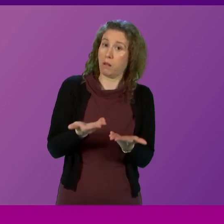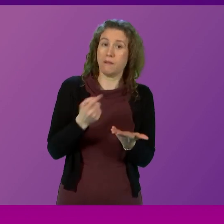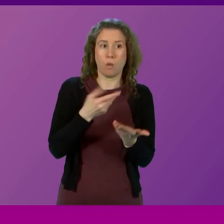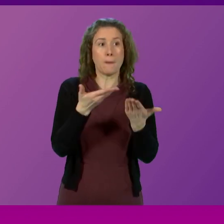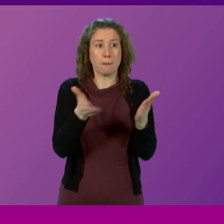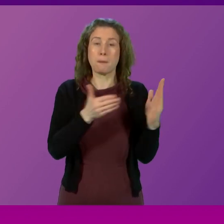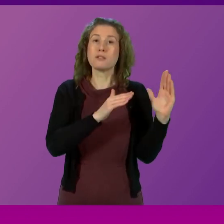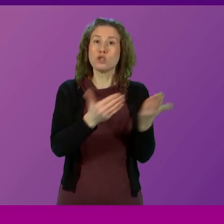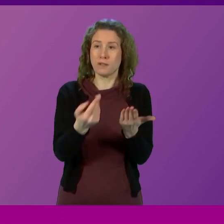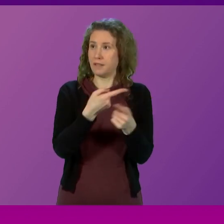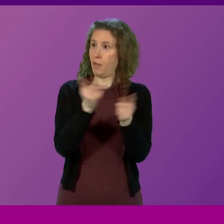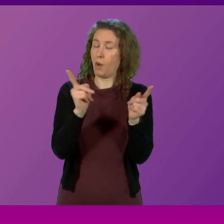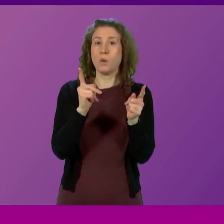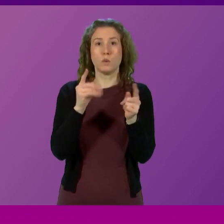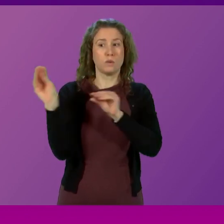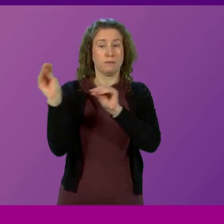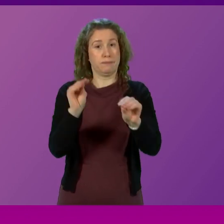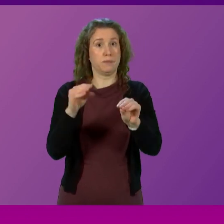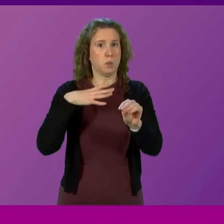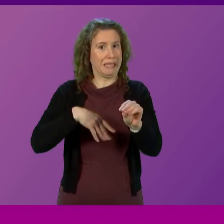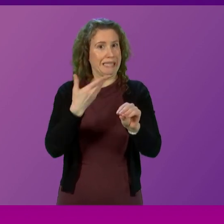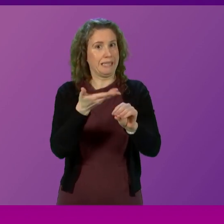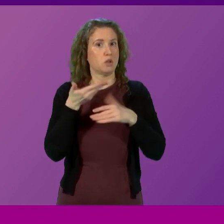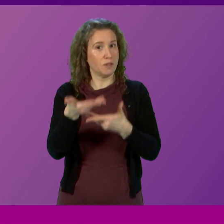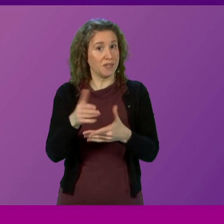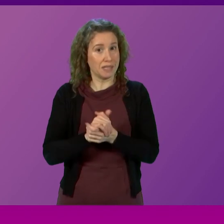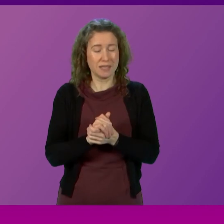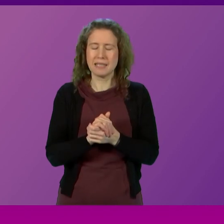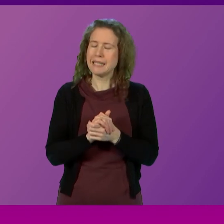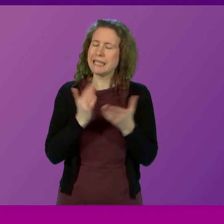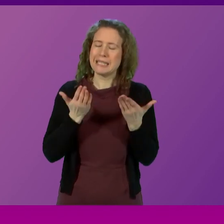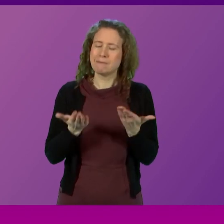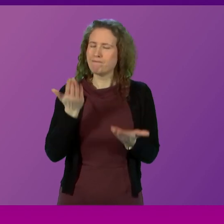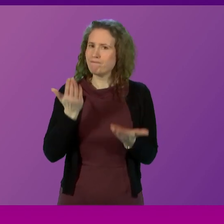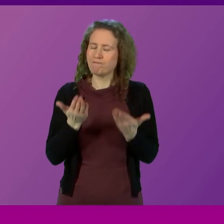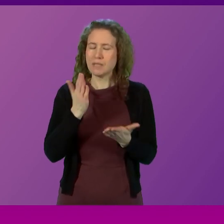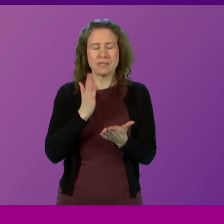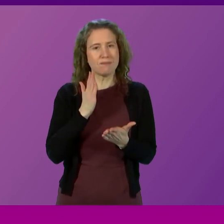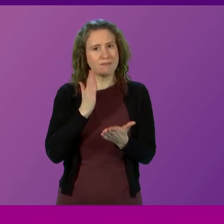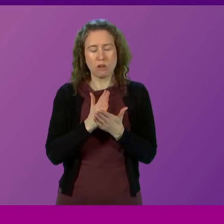services to those in need. I think that it is counterproductive and short-sighted